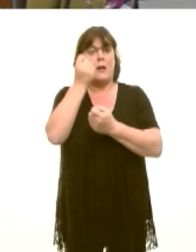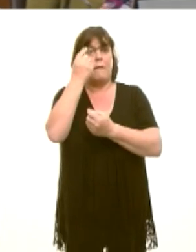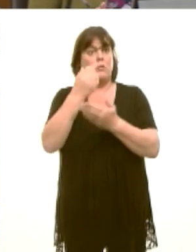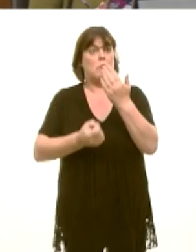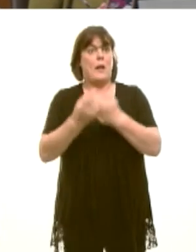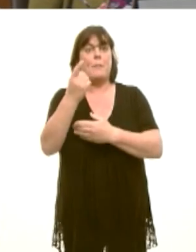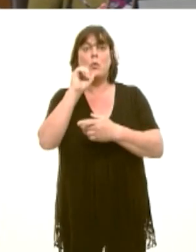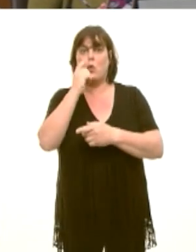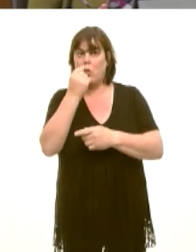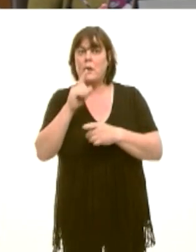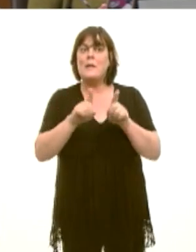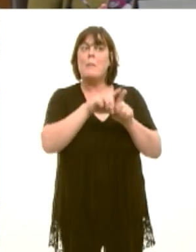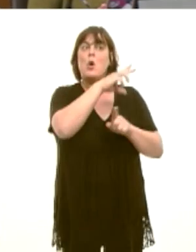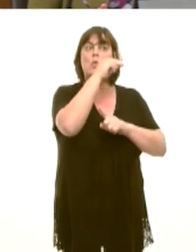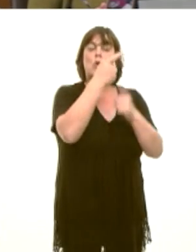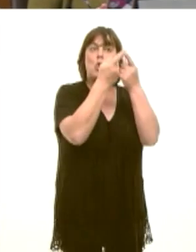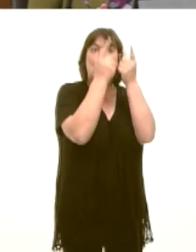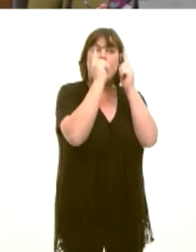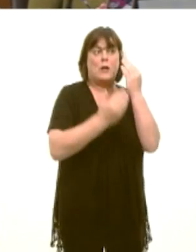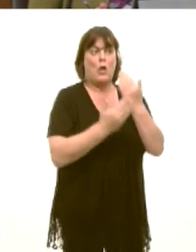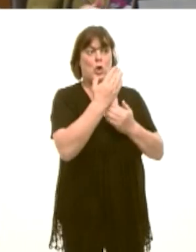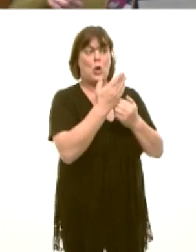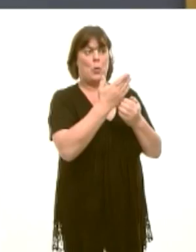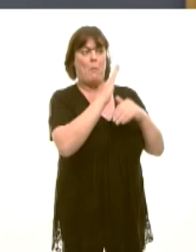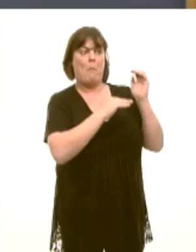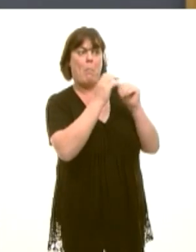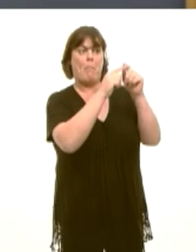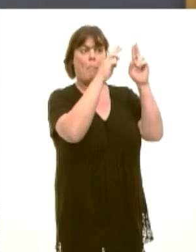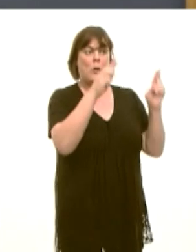University would not have been built without access to European funding, and there are